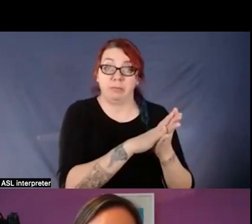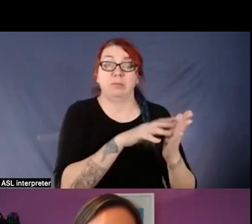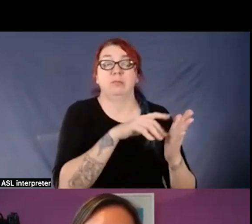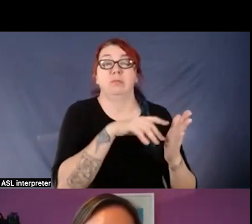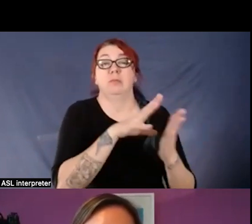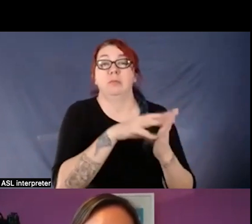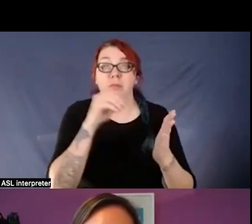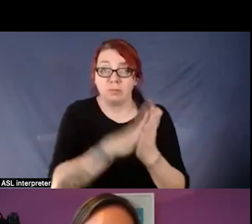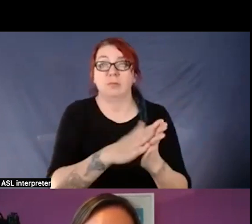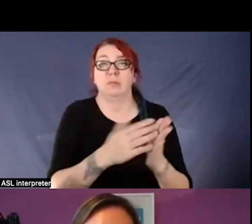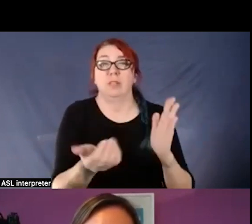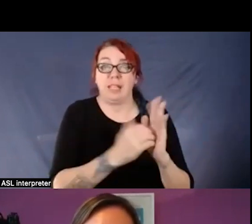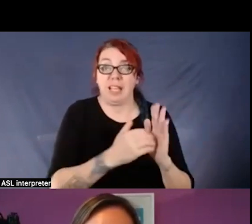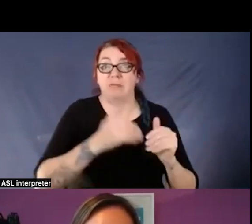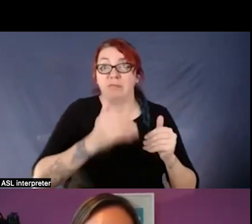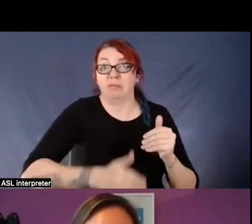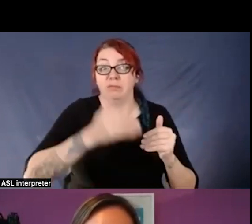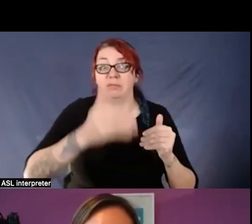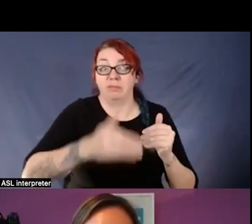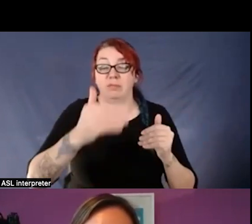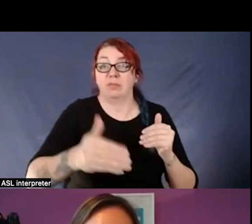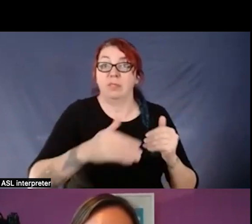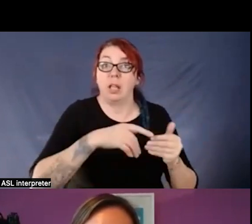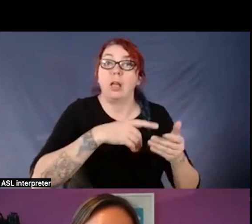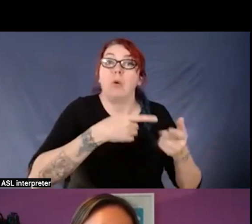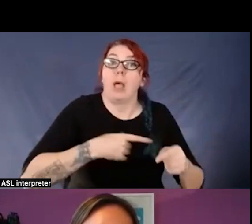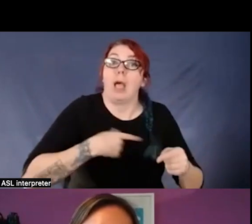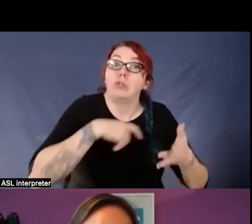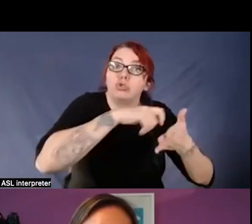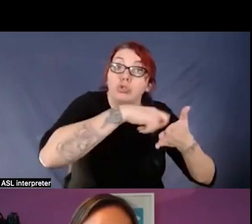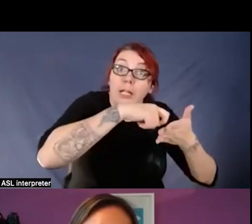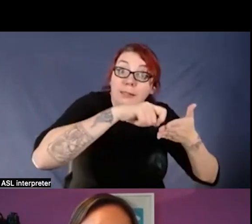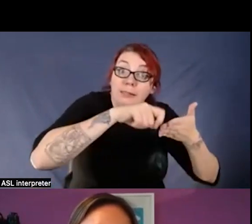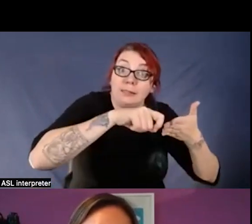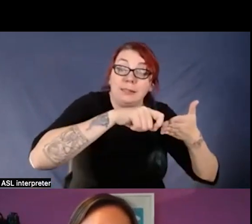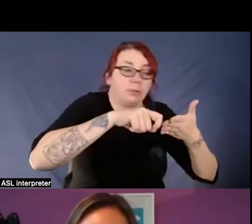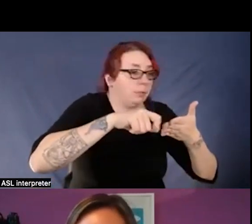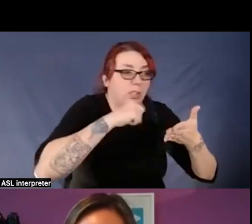I don't know if this feeling is relatable but sometimes I feel like if I leave everything up